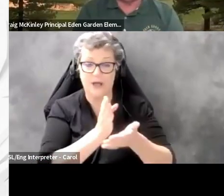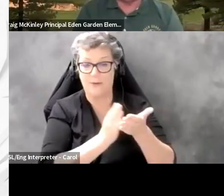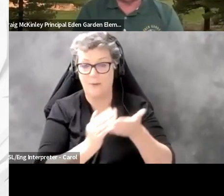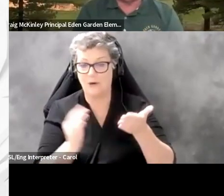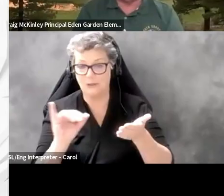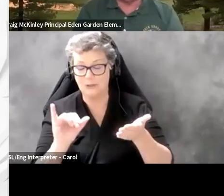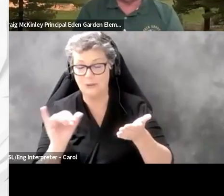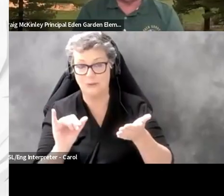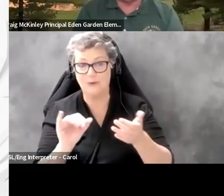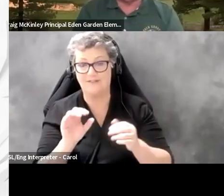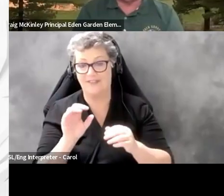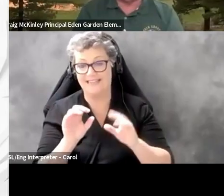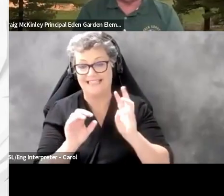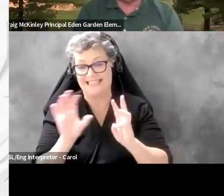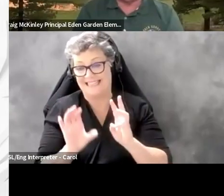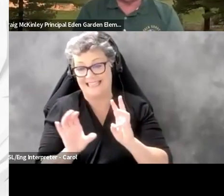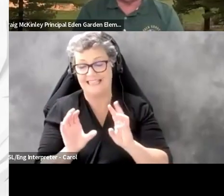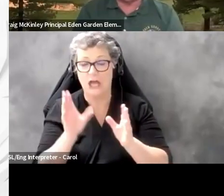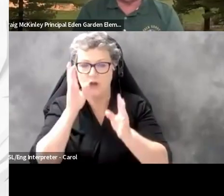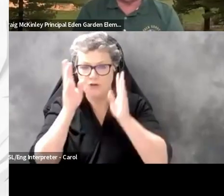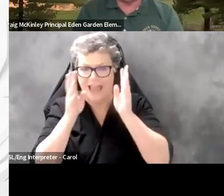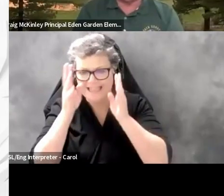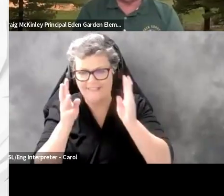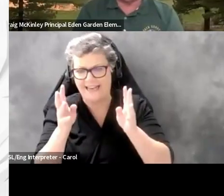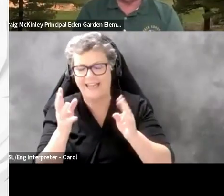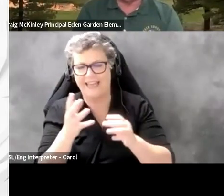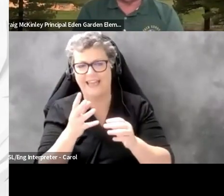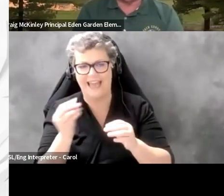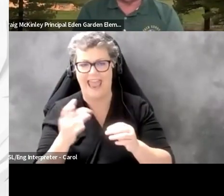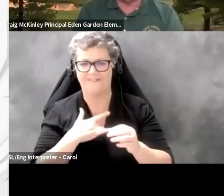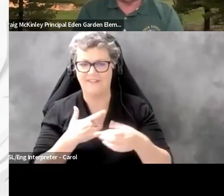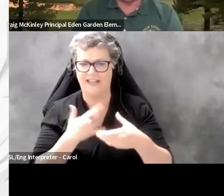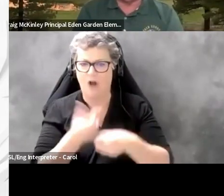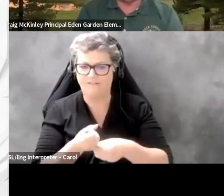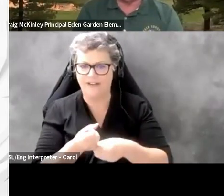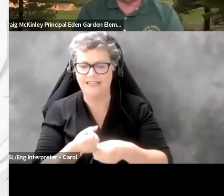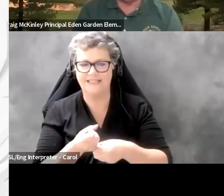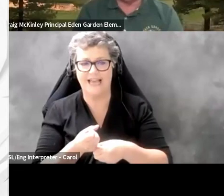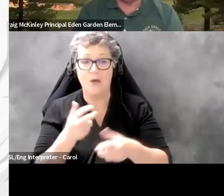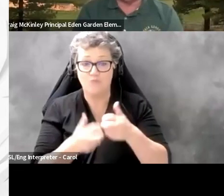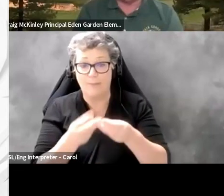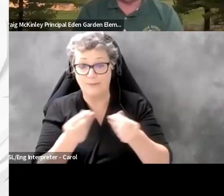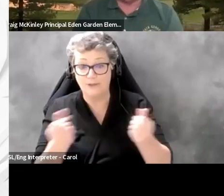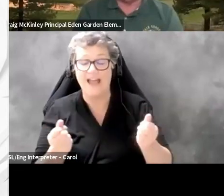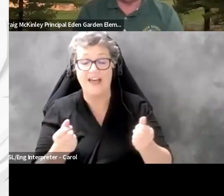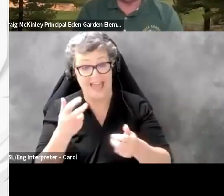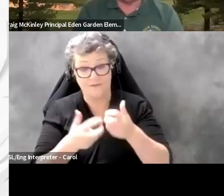the 6C’s as well like the creativity and and instilling confidence and all of those Doug Henderson: Problem solving. Yeah, they got to solve problems. Yep, that’s it.